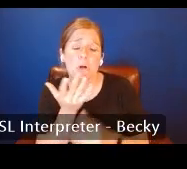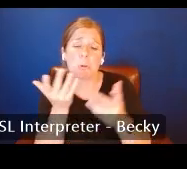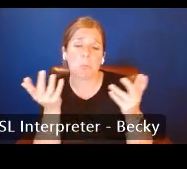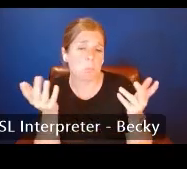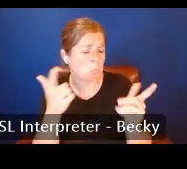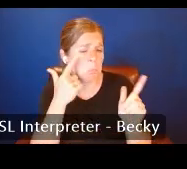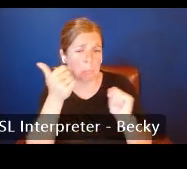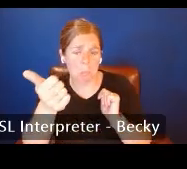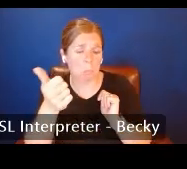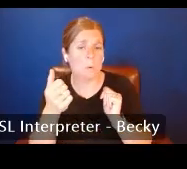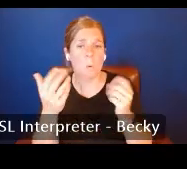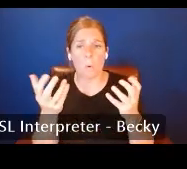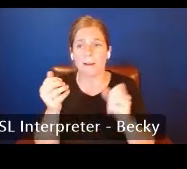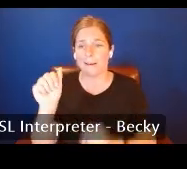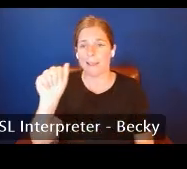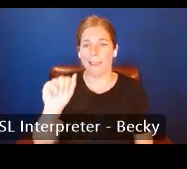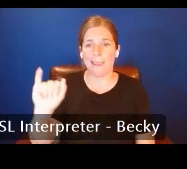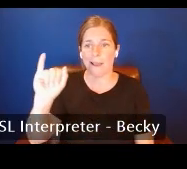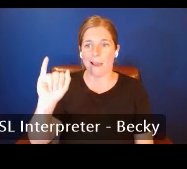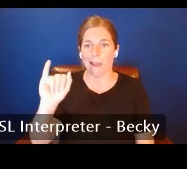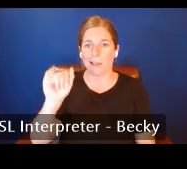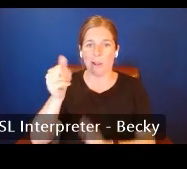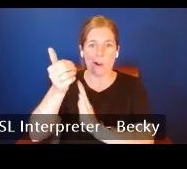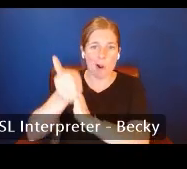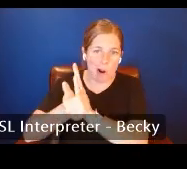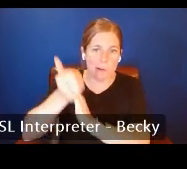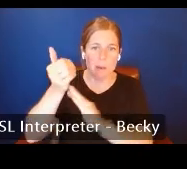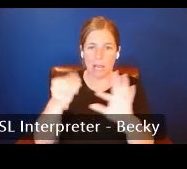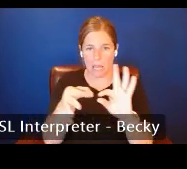a AI automated generator caption,